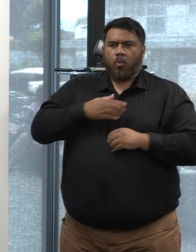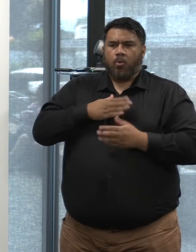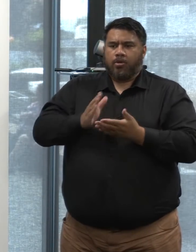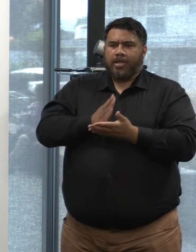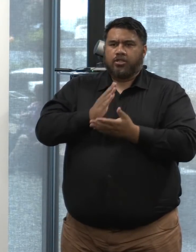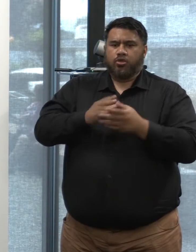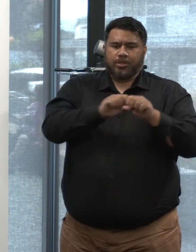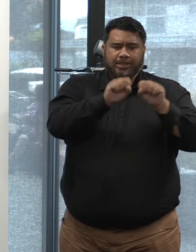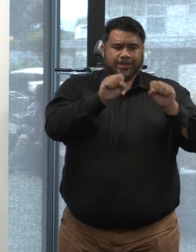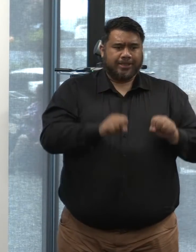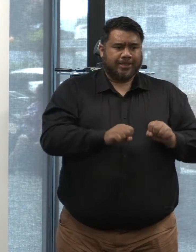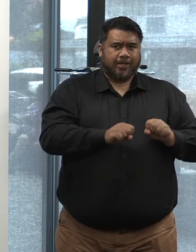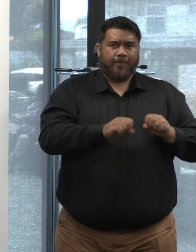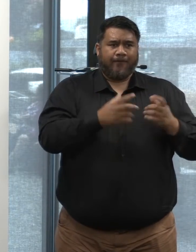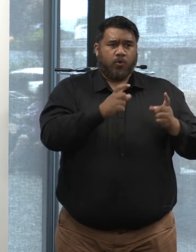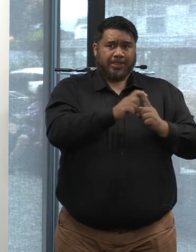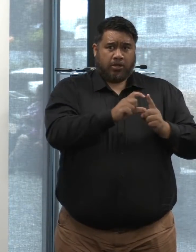Our engagement with Maori providers around care and the